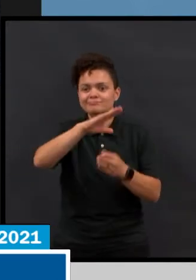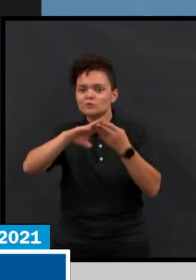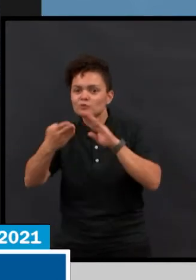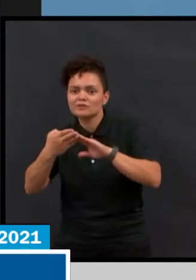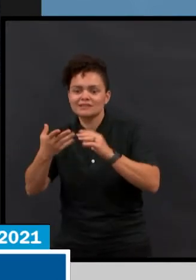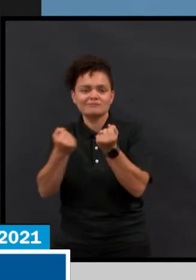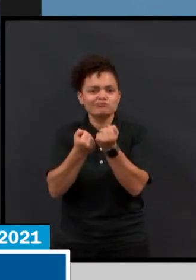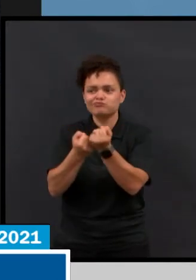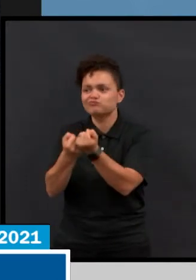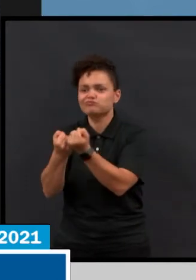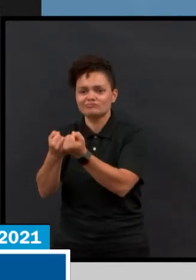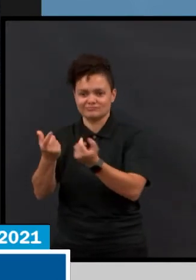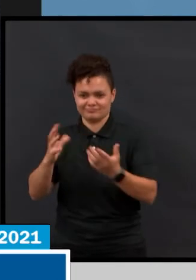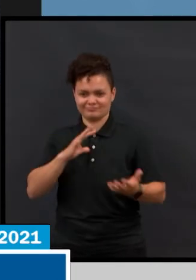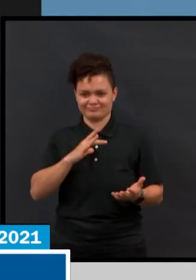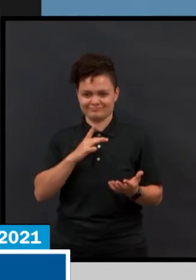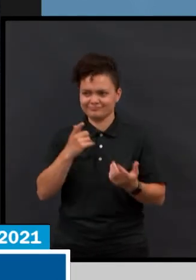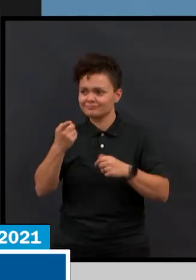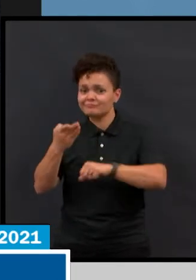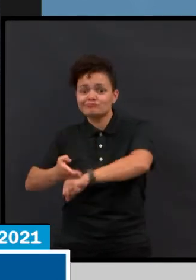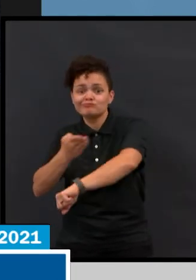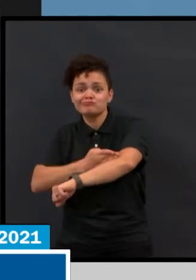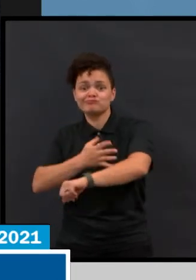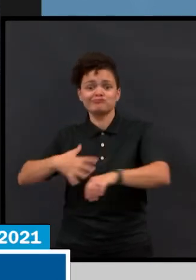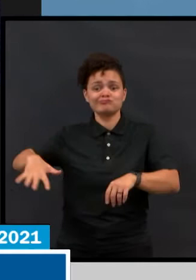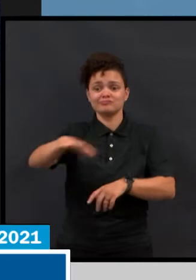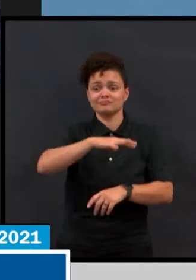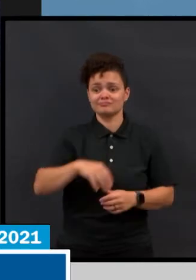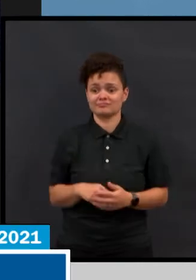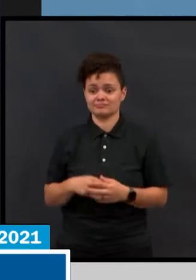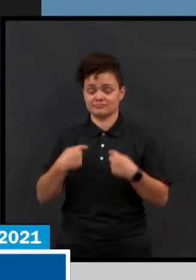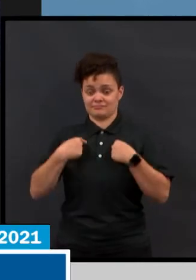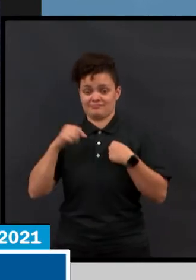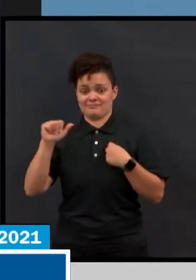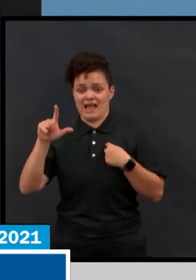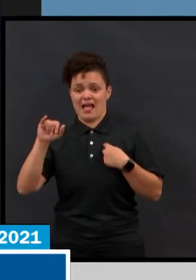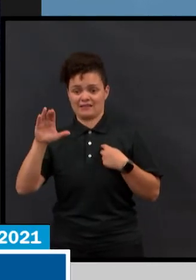better my name is alice kelly and i live in park hill and i'm a community activist